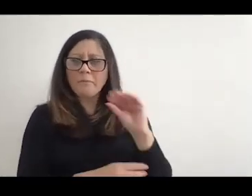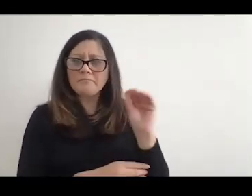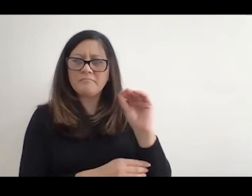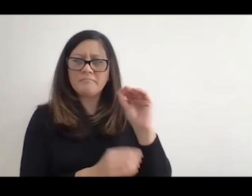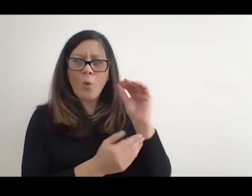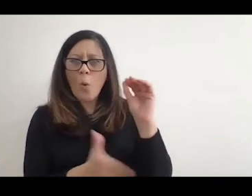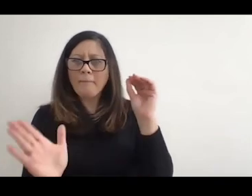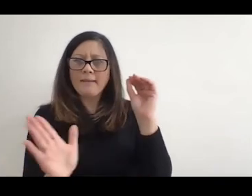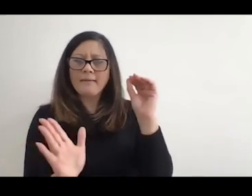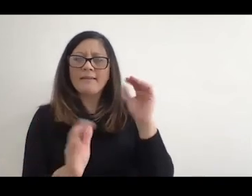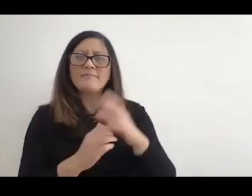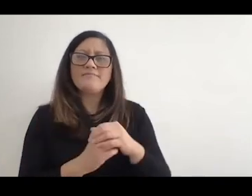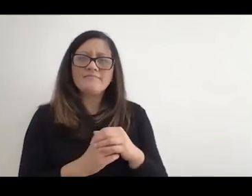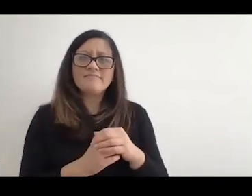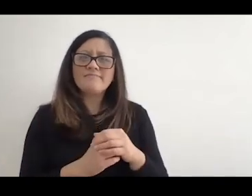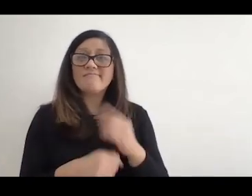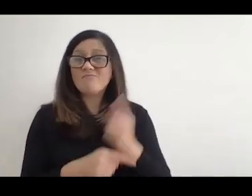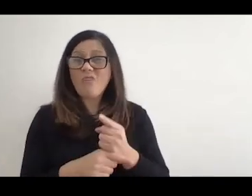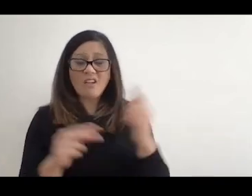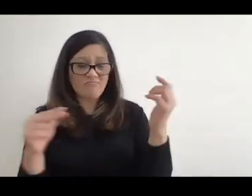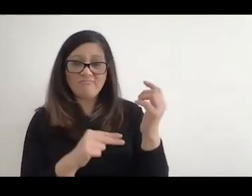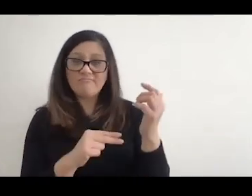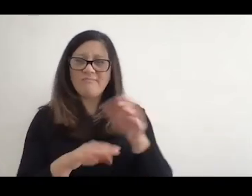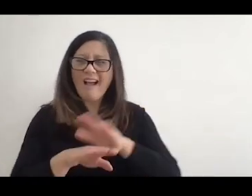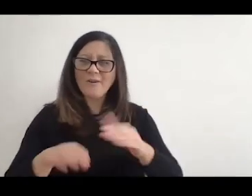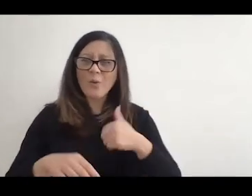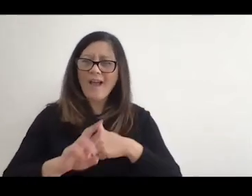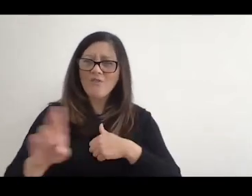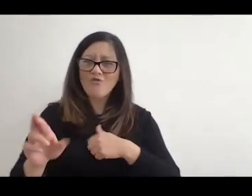I don't button it because I don't have a right thumb. The buttons are small.